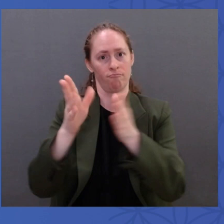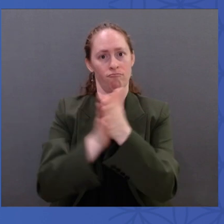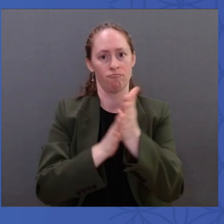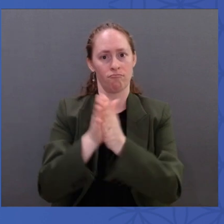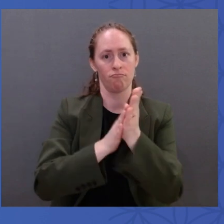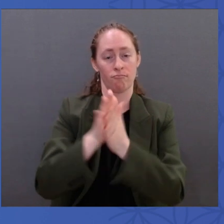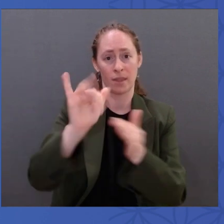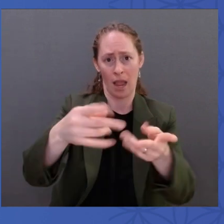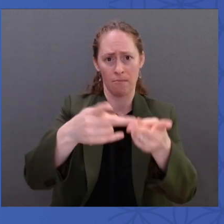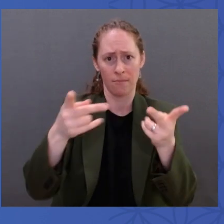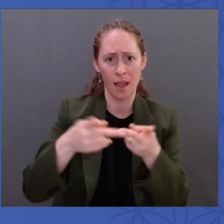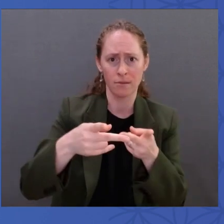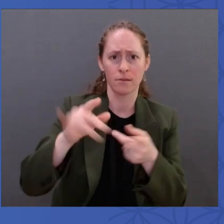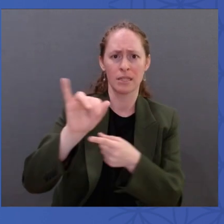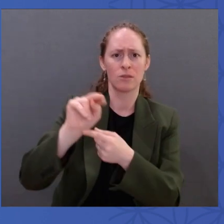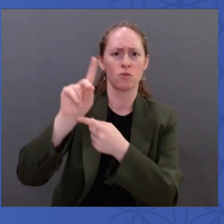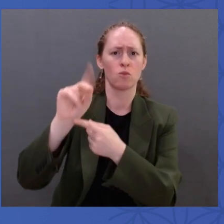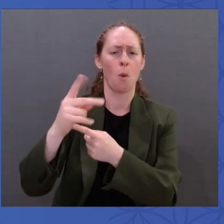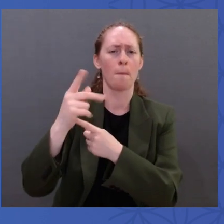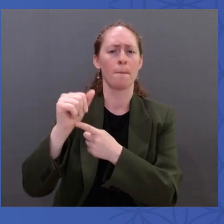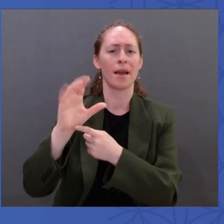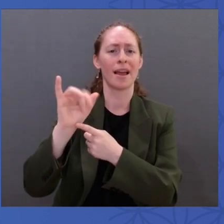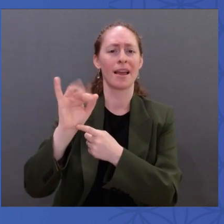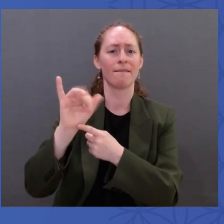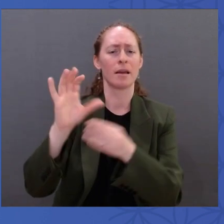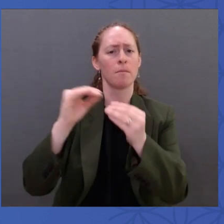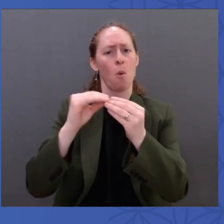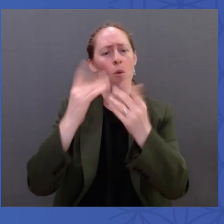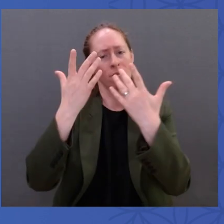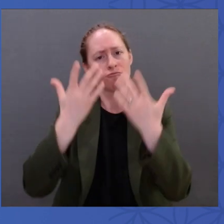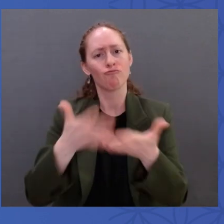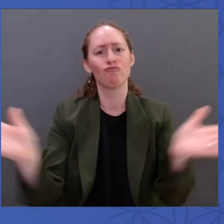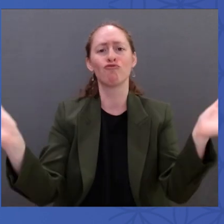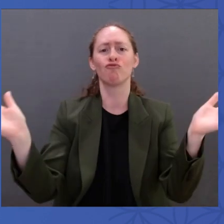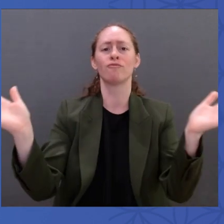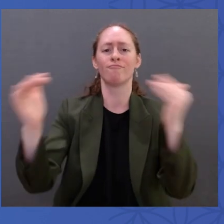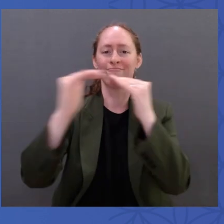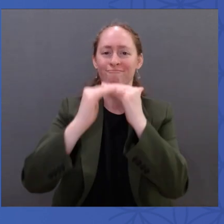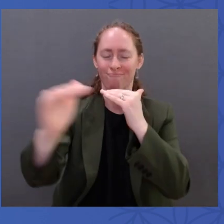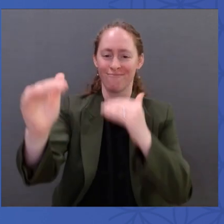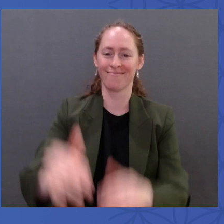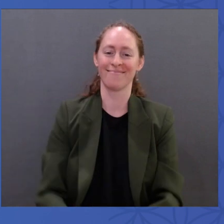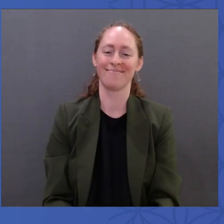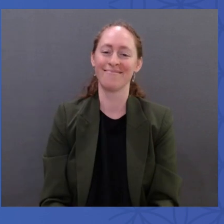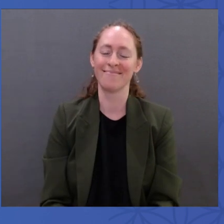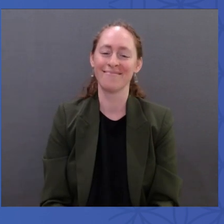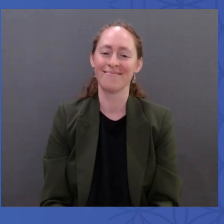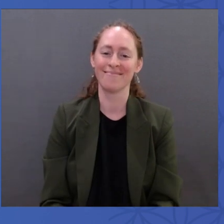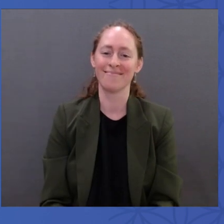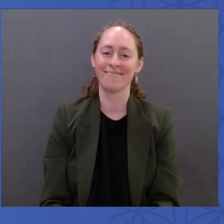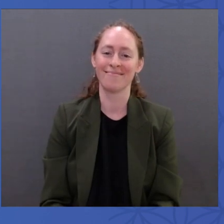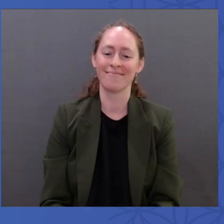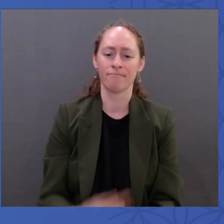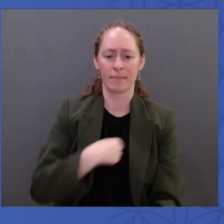We hope it will be both. Together, we can ensure a future Indo-Pacific region that is more economically prosperous